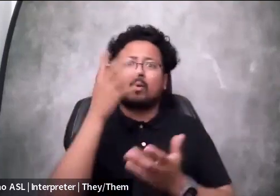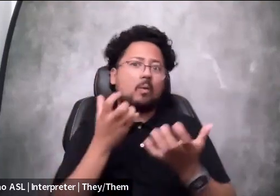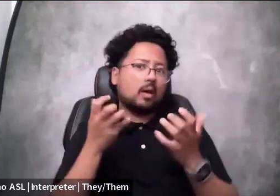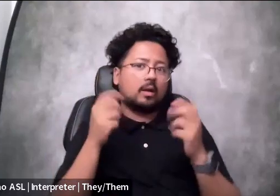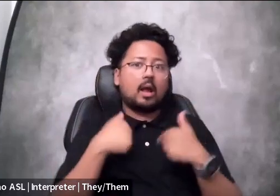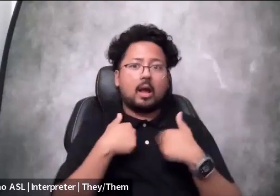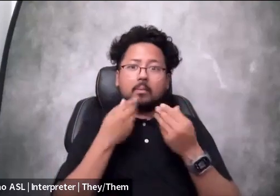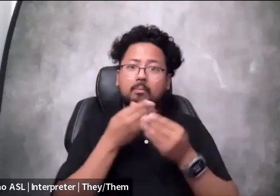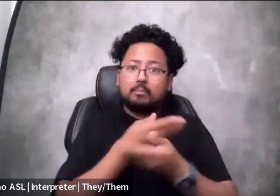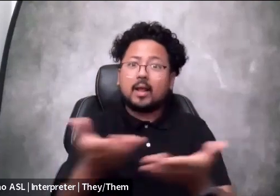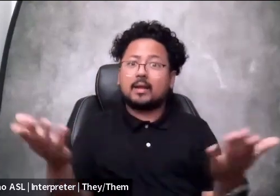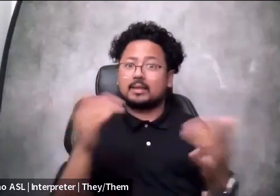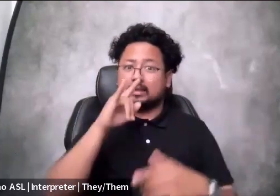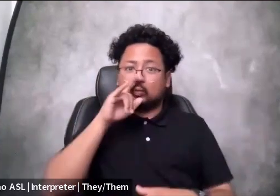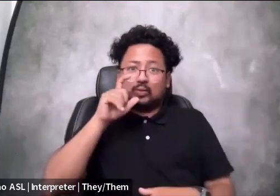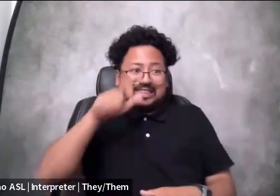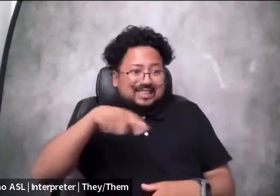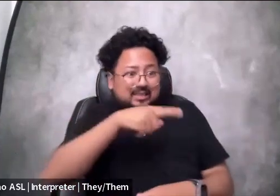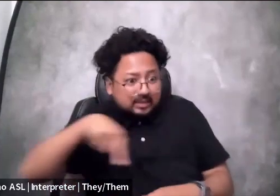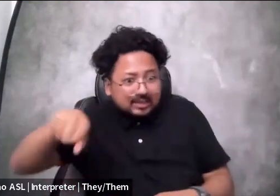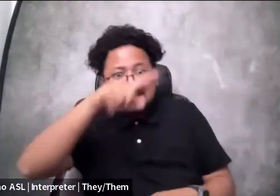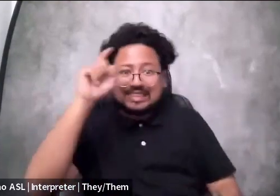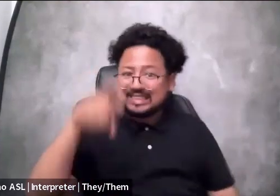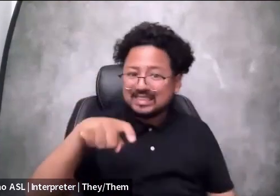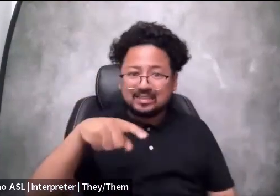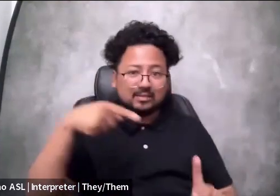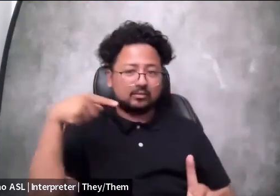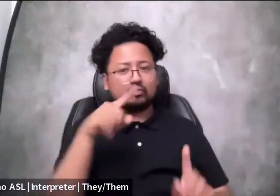kids who really needed it, that's simplistic. In fact,